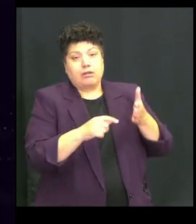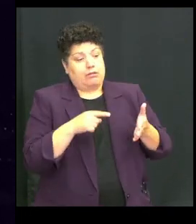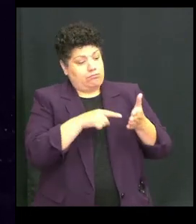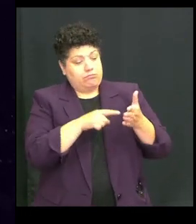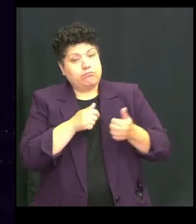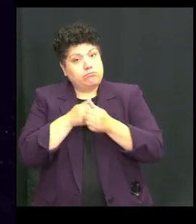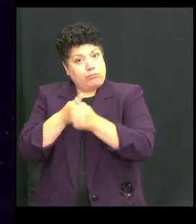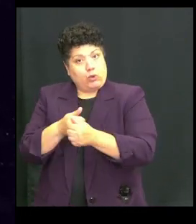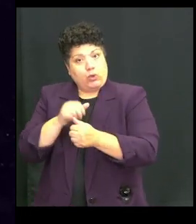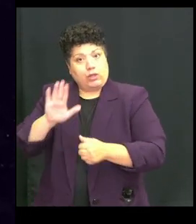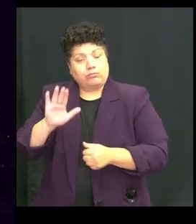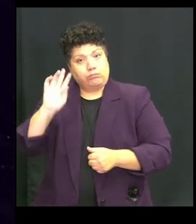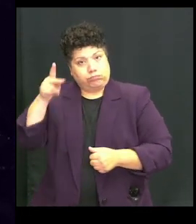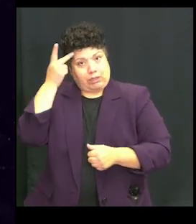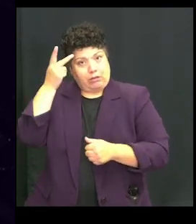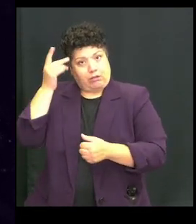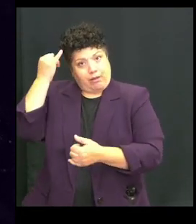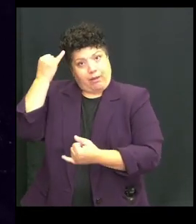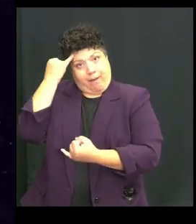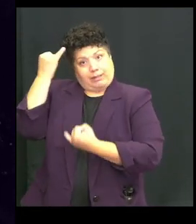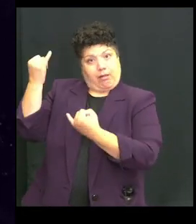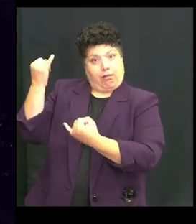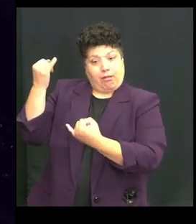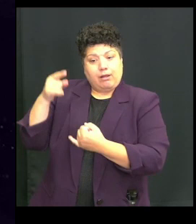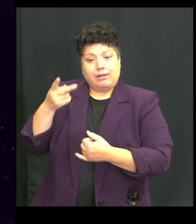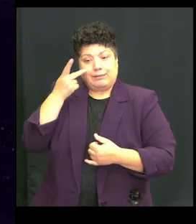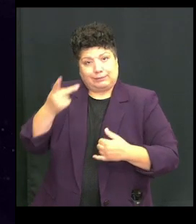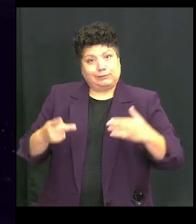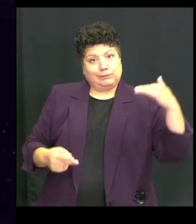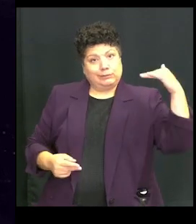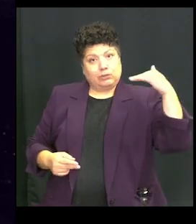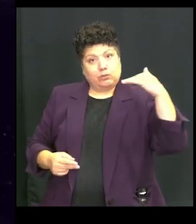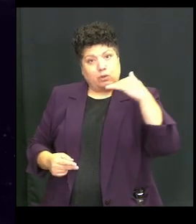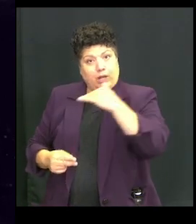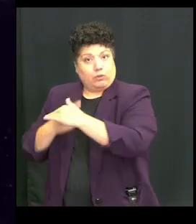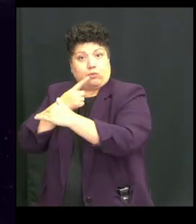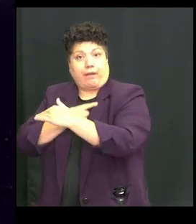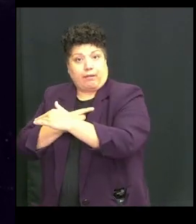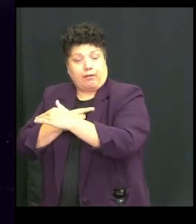we should see a downward sloping line in red for left leaning headlines,